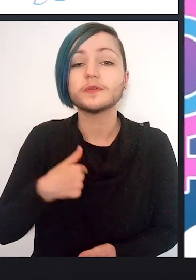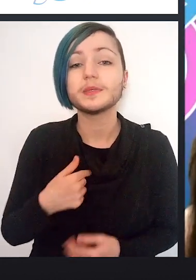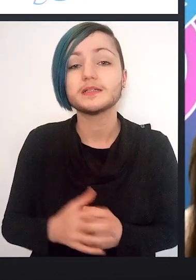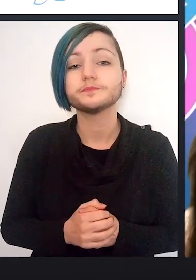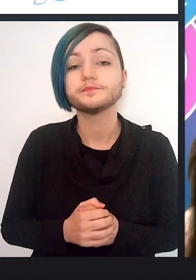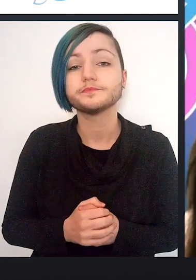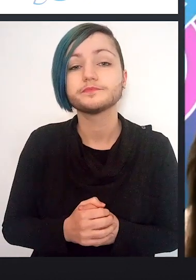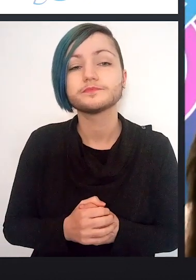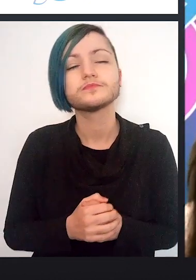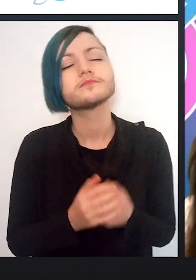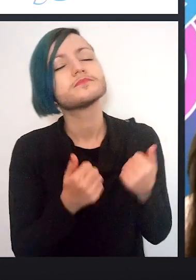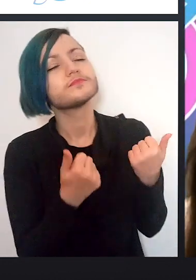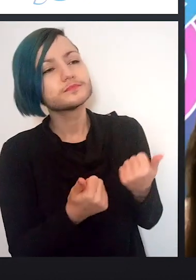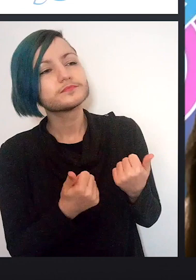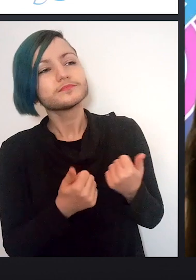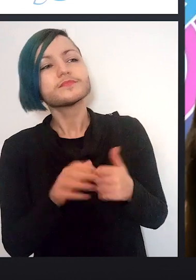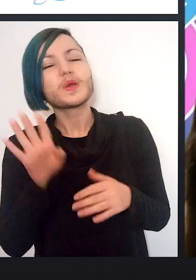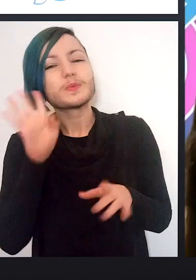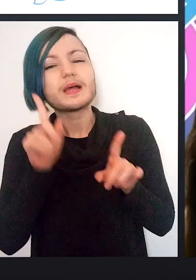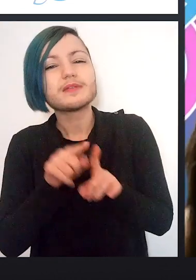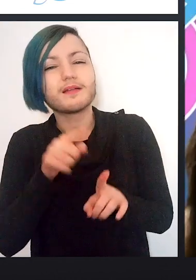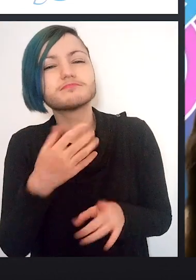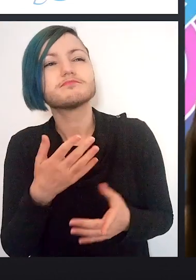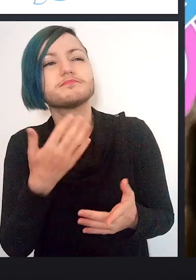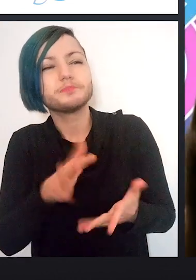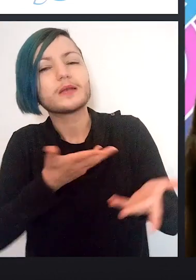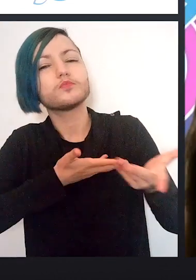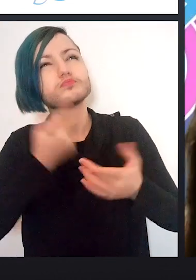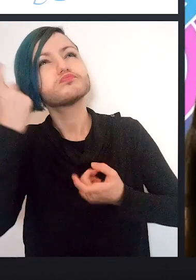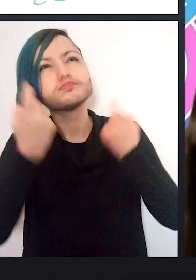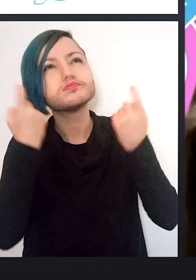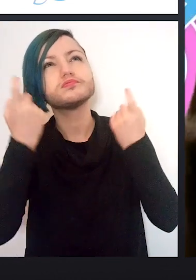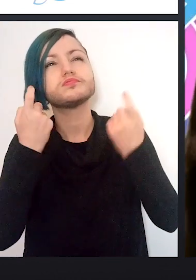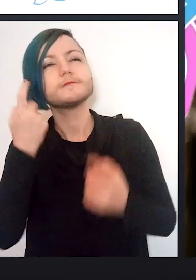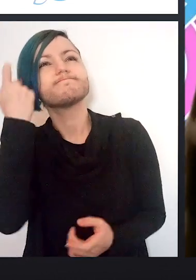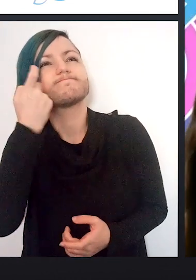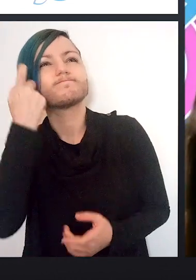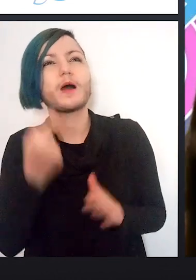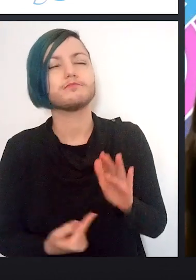Great. So it sounds like you weighed things up, you made a plain list of what your priorities